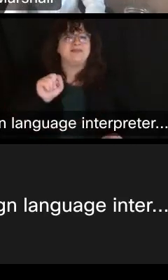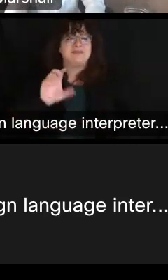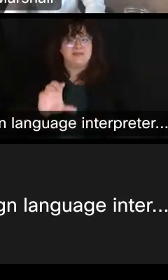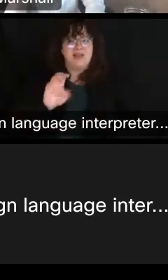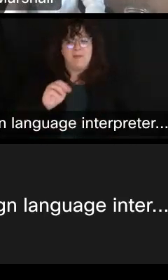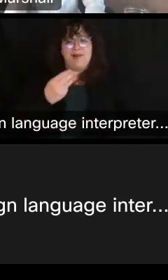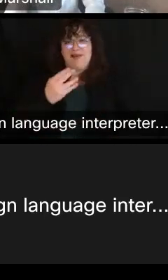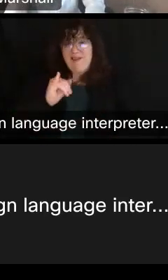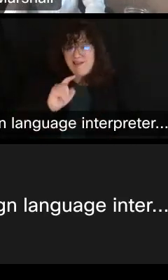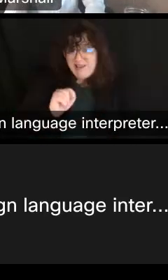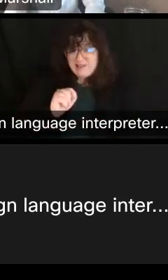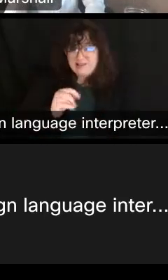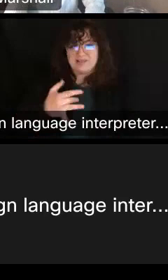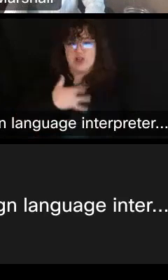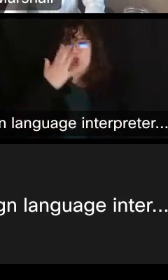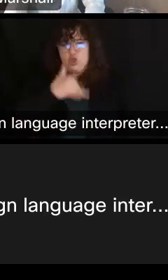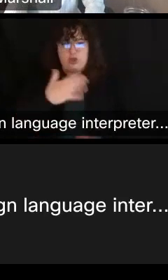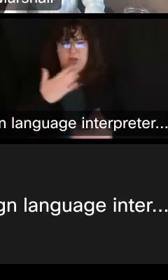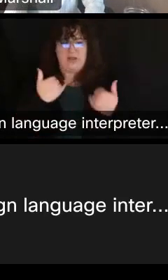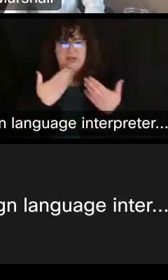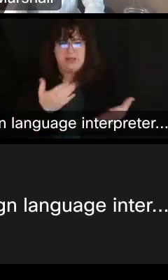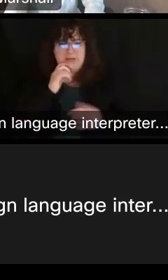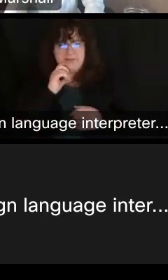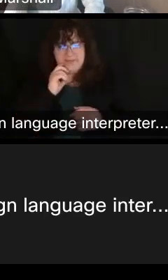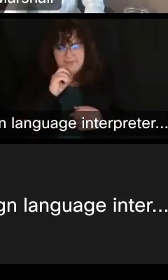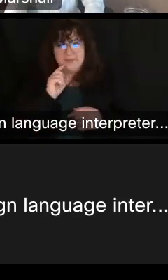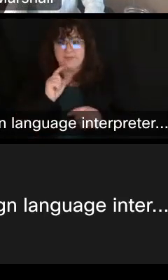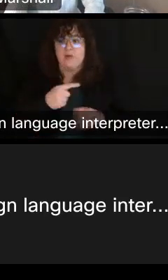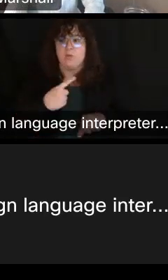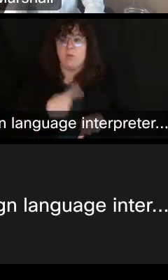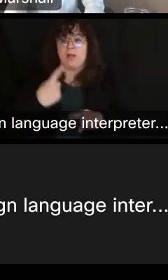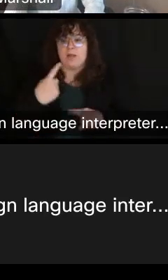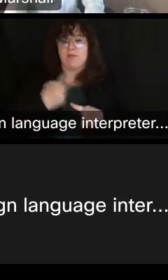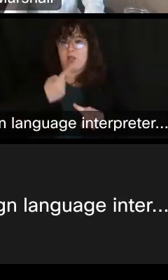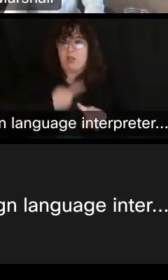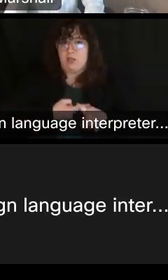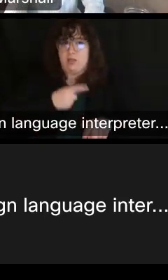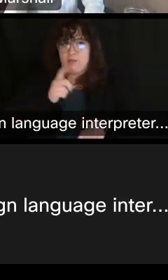one of these and they have to be done once a month if you're working with children's